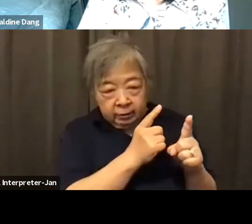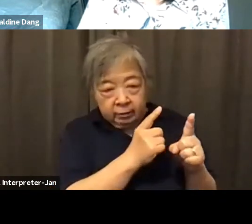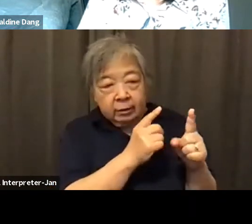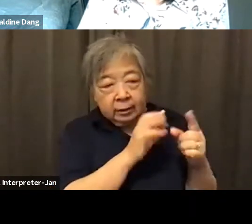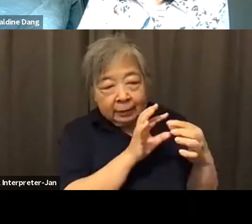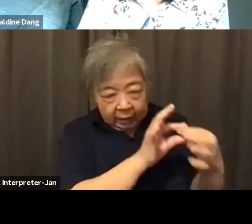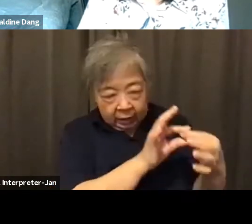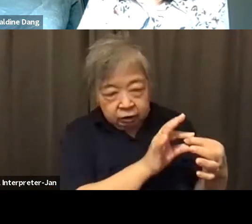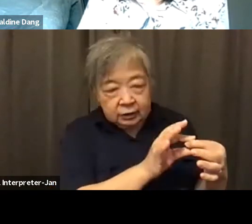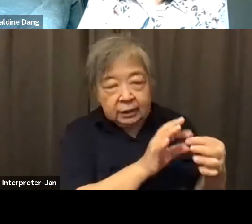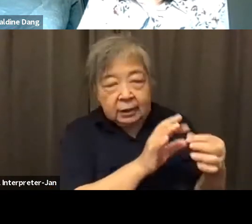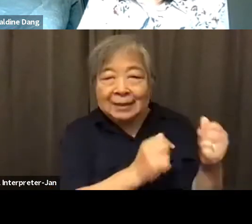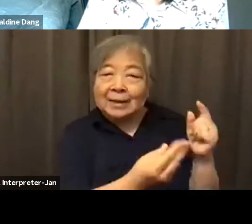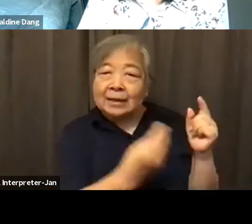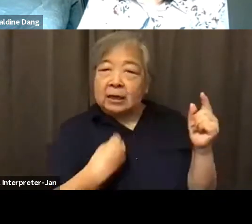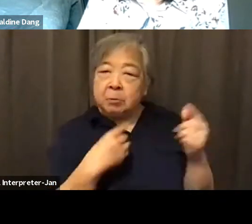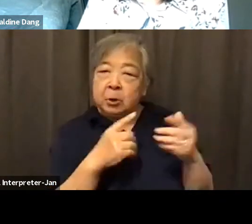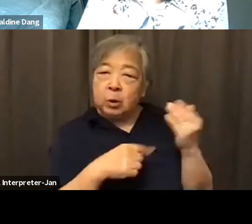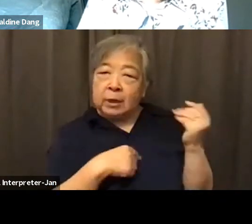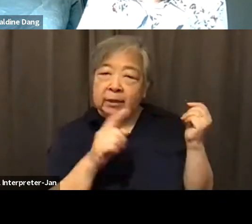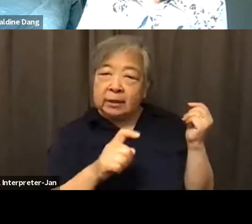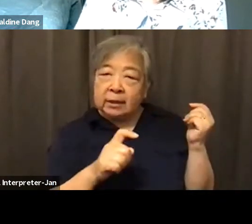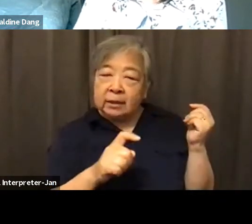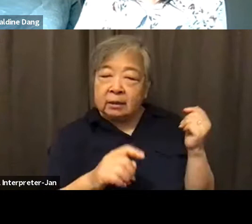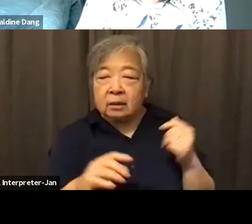Okay, that sounds like some really interesting resources that you had